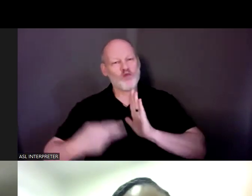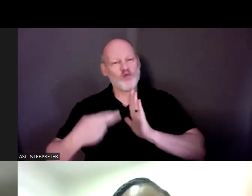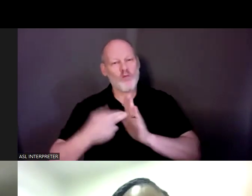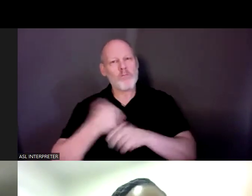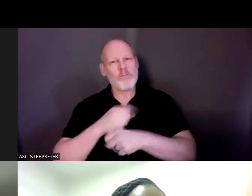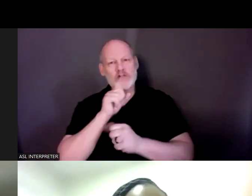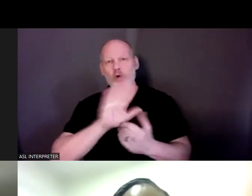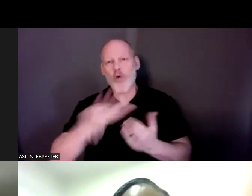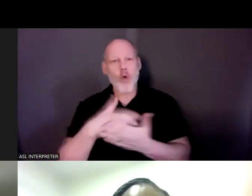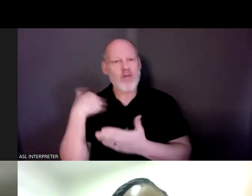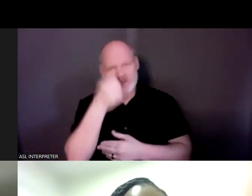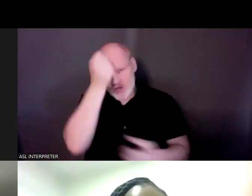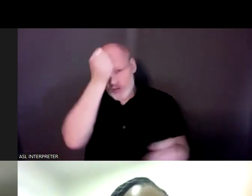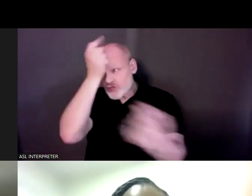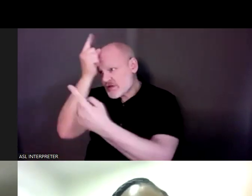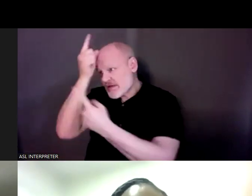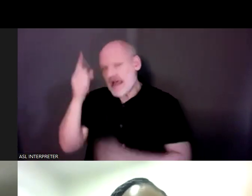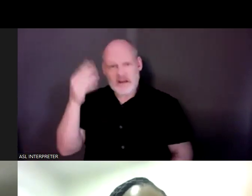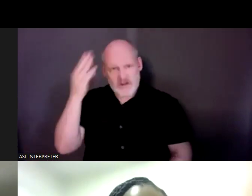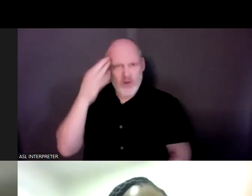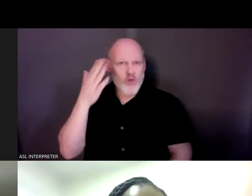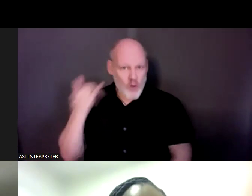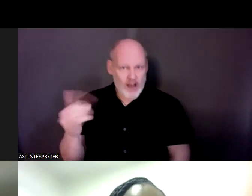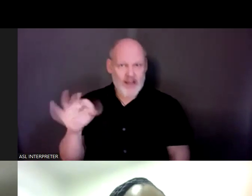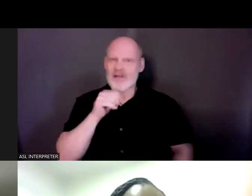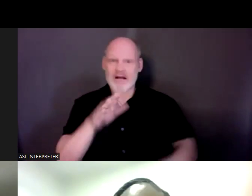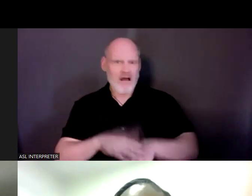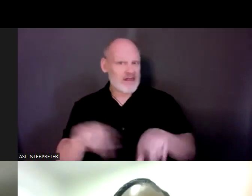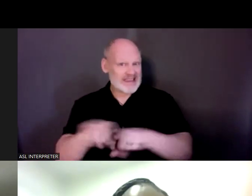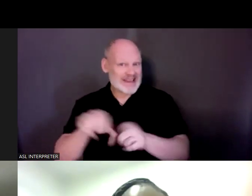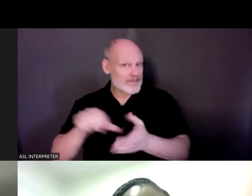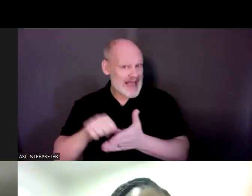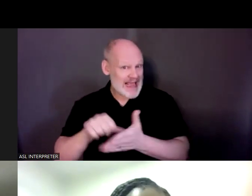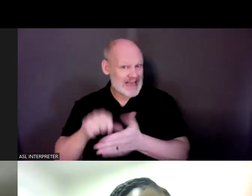because if we don't have the same vision, if we're not on the same page, the work won't get done.